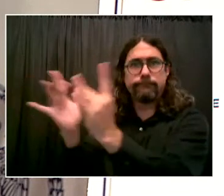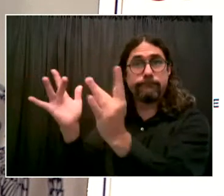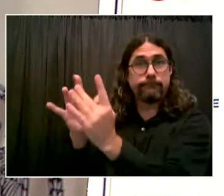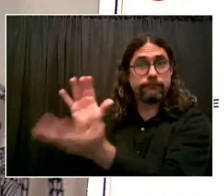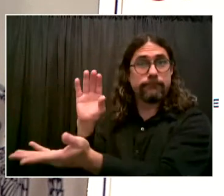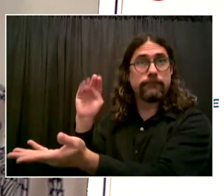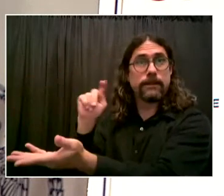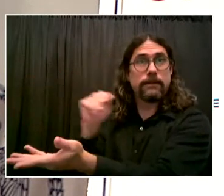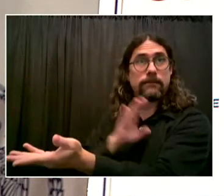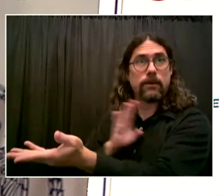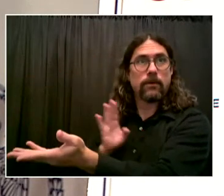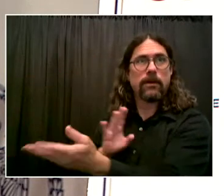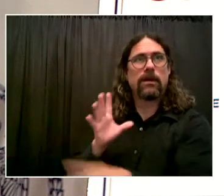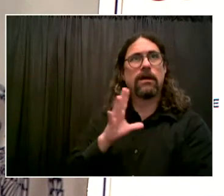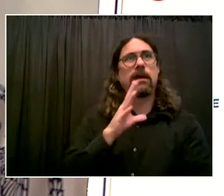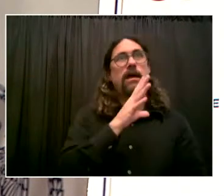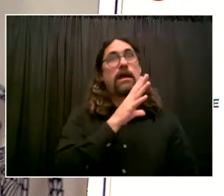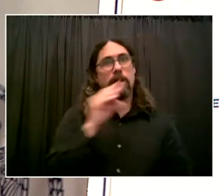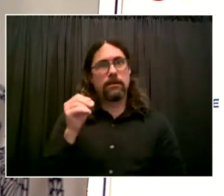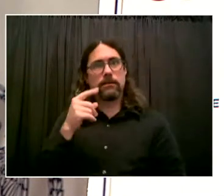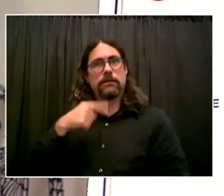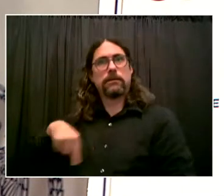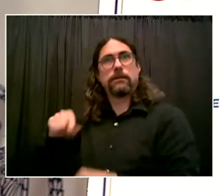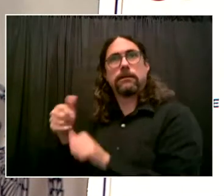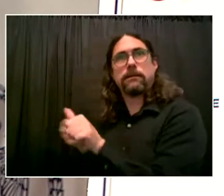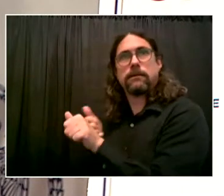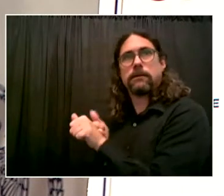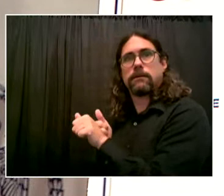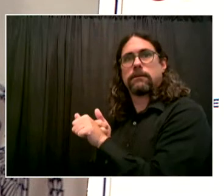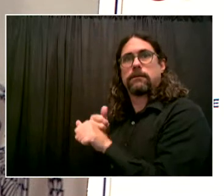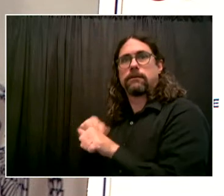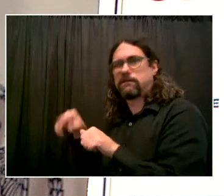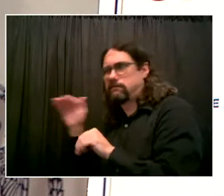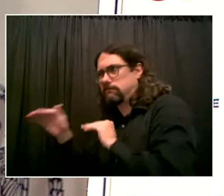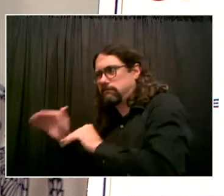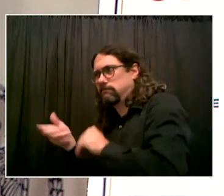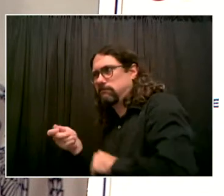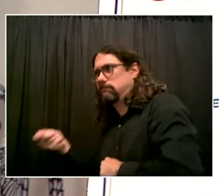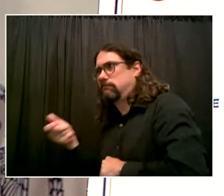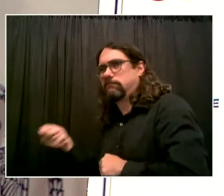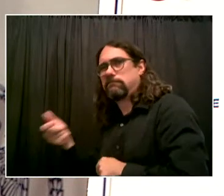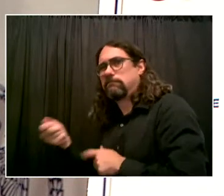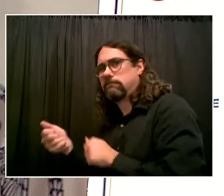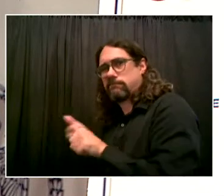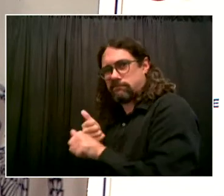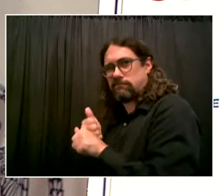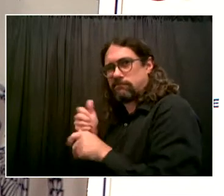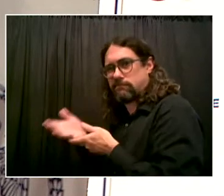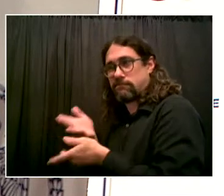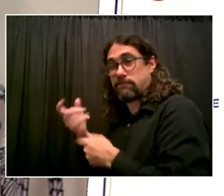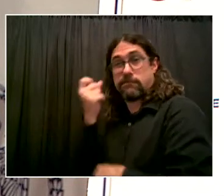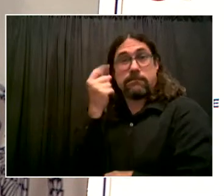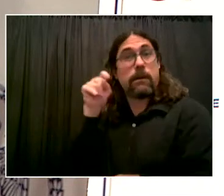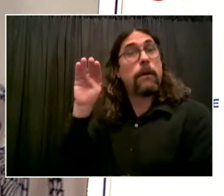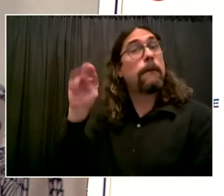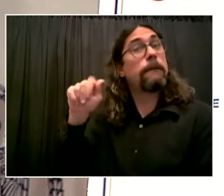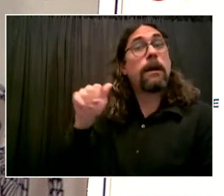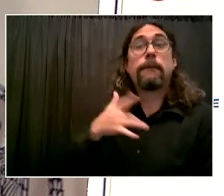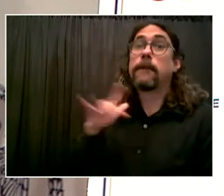IS THE THING THAT MOVES HETM. THIS IS A COESNGTION CRISIS, CLIMATE